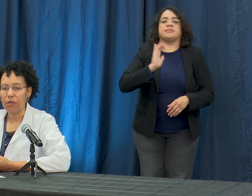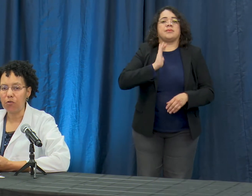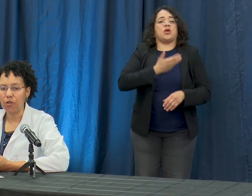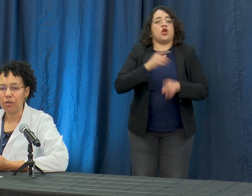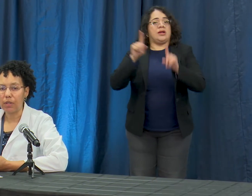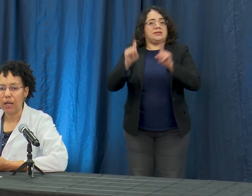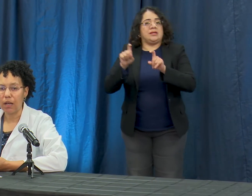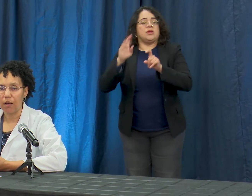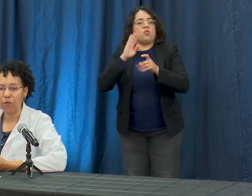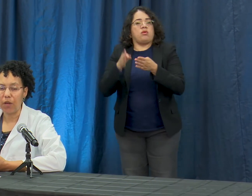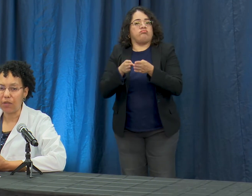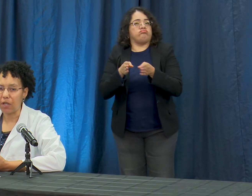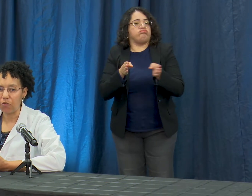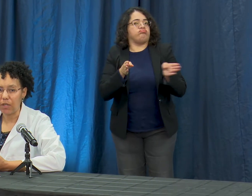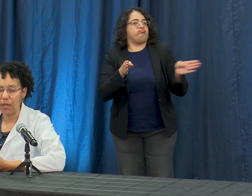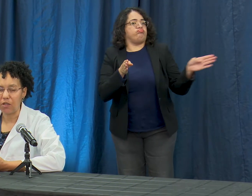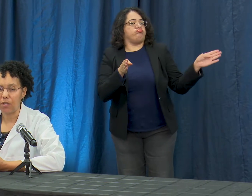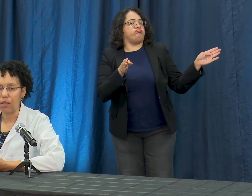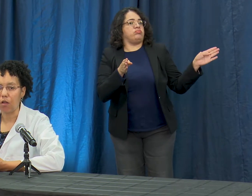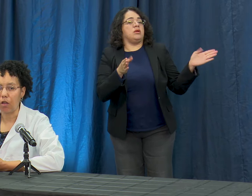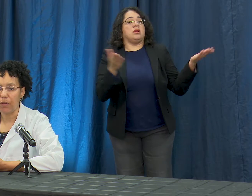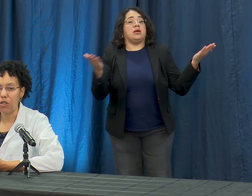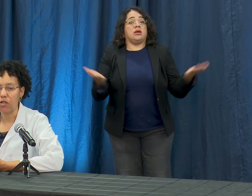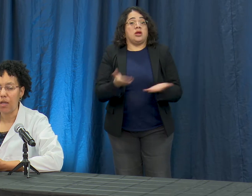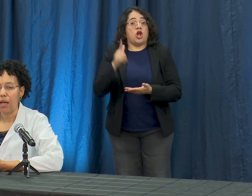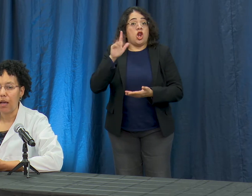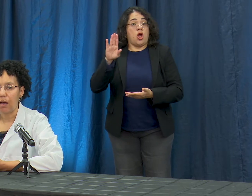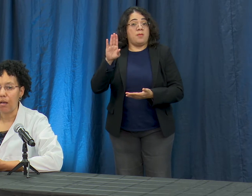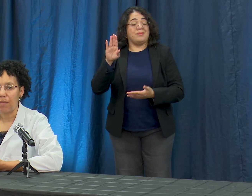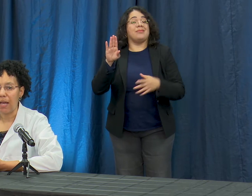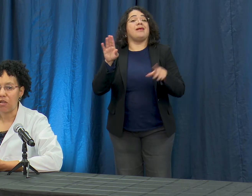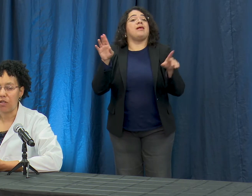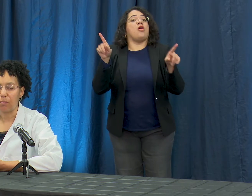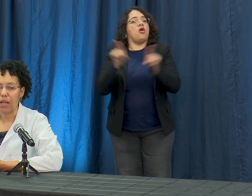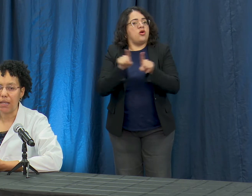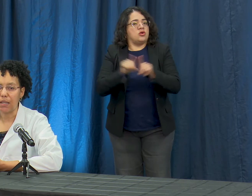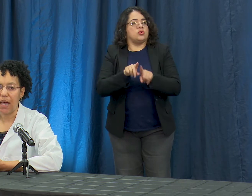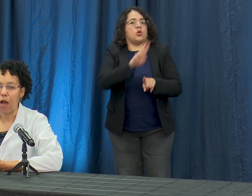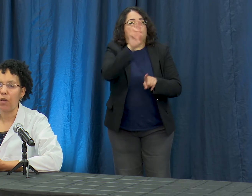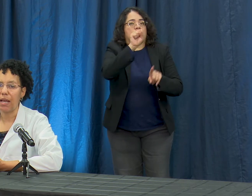future throughout the country not just in Long Beach as our supplies allow and